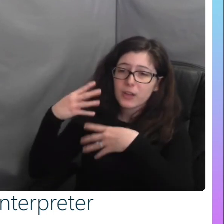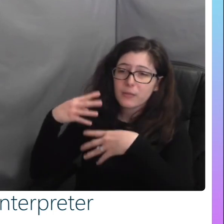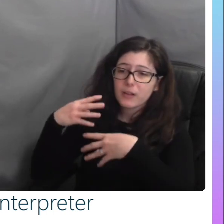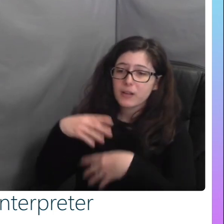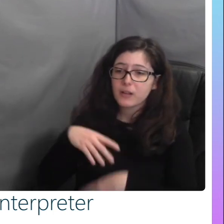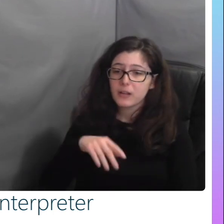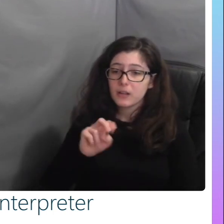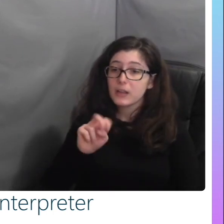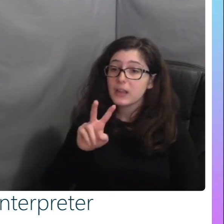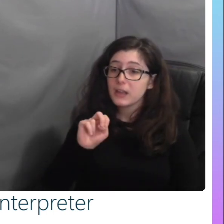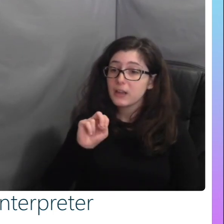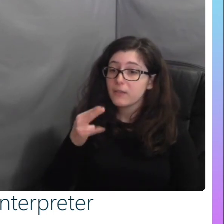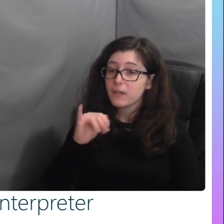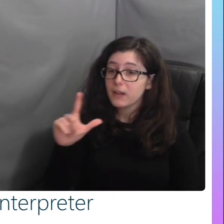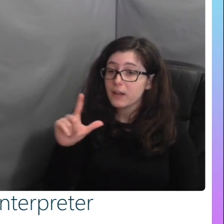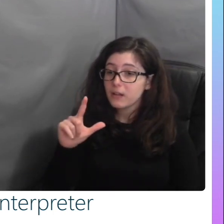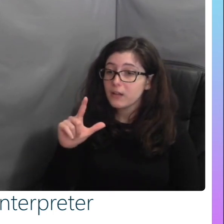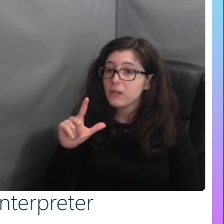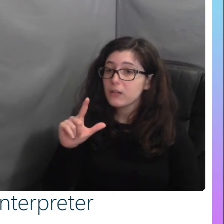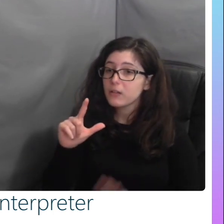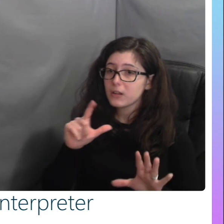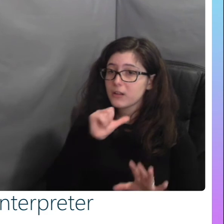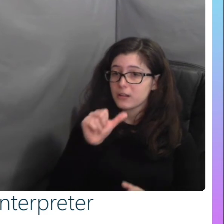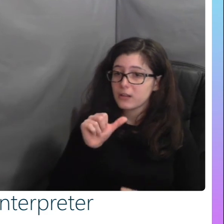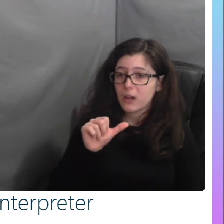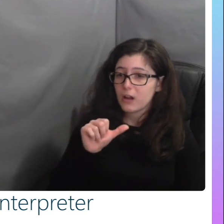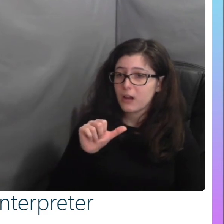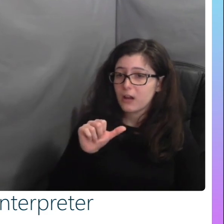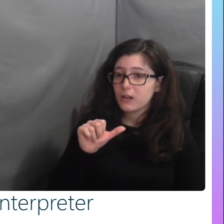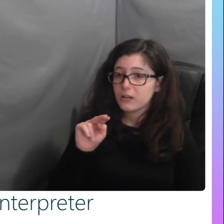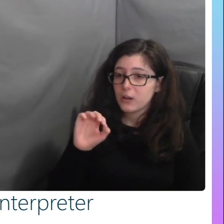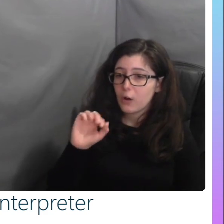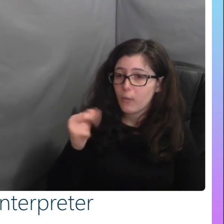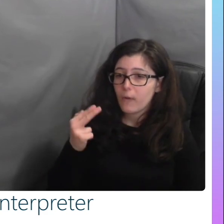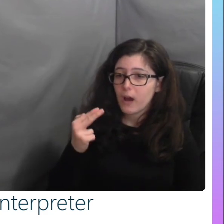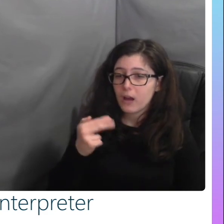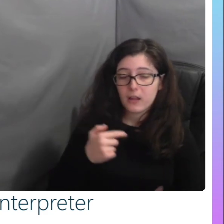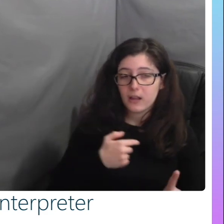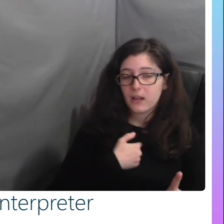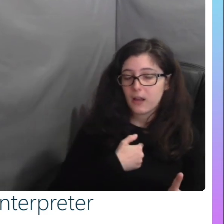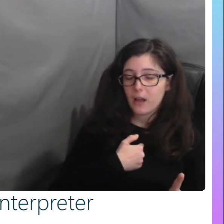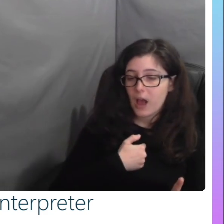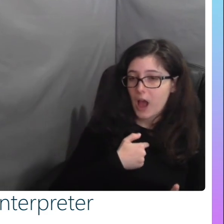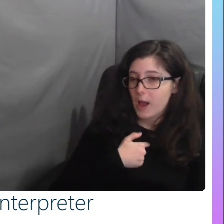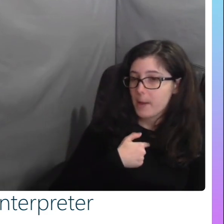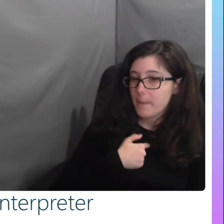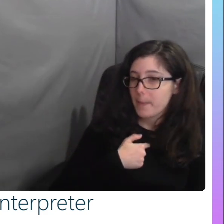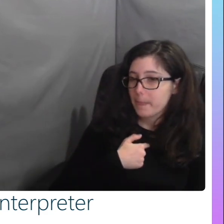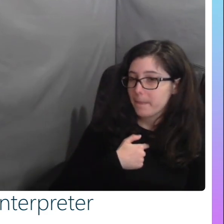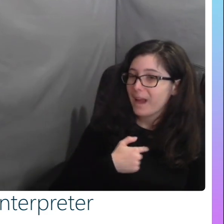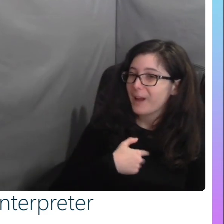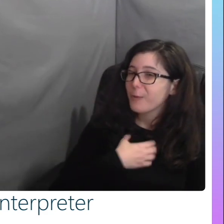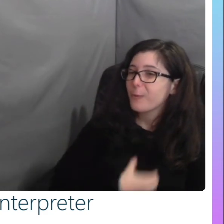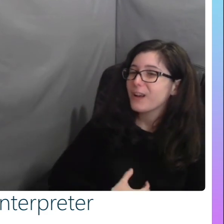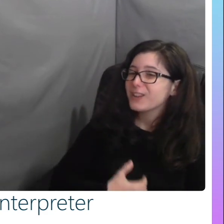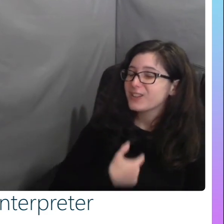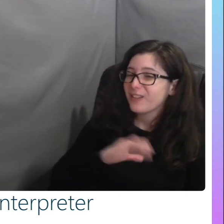and I'm Travis, I'm not Noah, so. Oh, I wish I were Kristina, I'm kidding there. Well, I didn't see her session earlier